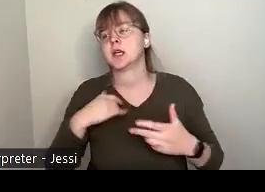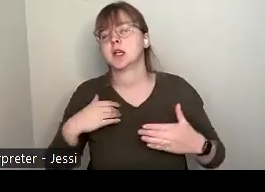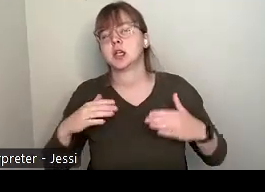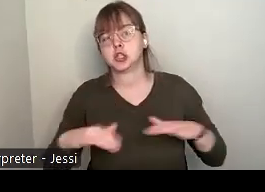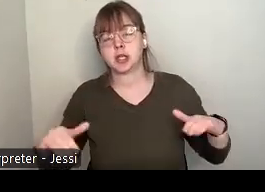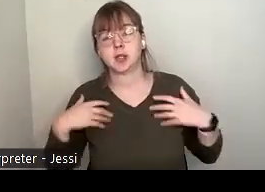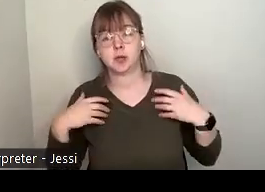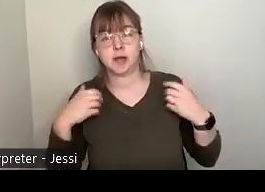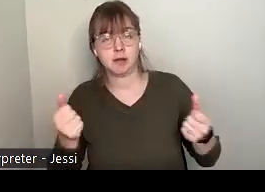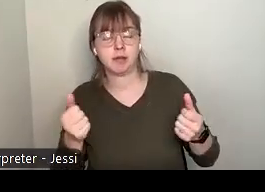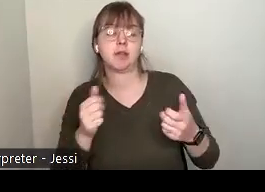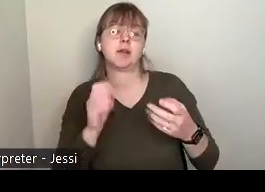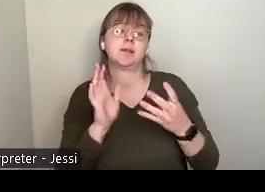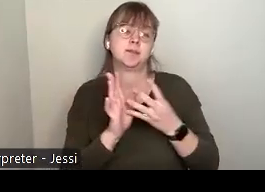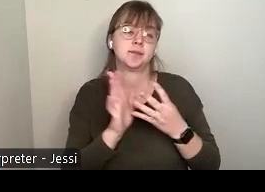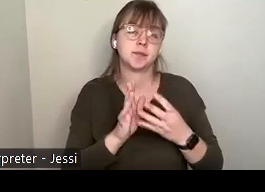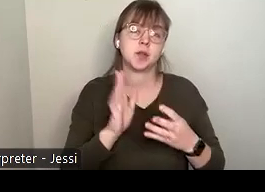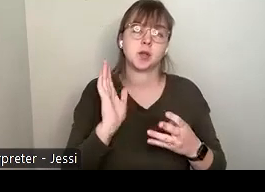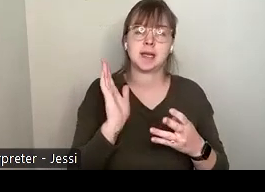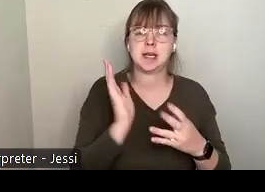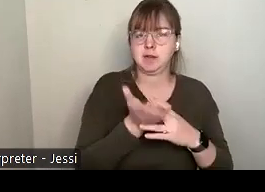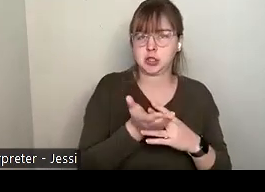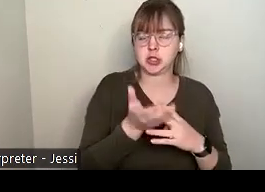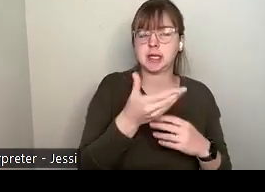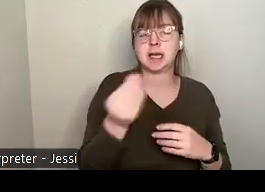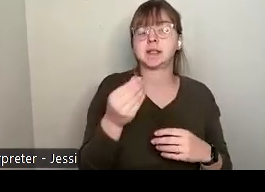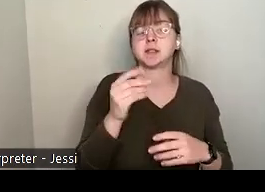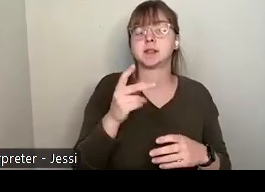care and today we're really applying it to our work um in the child care